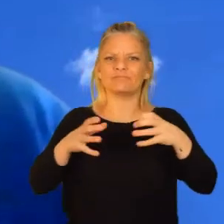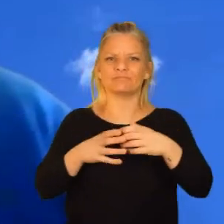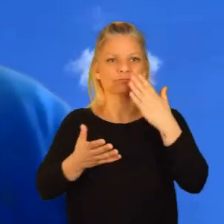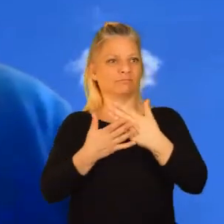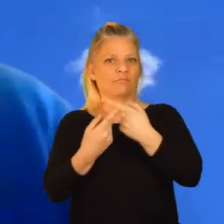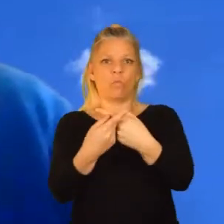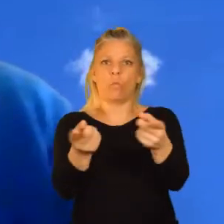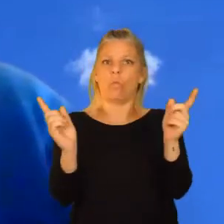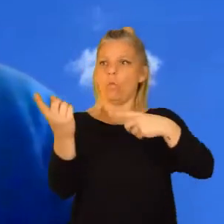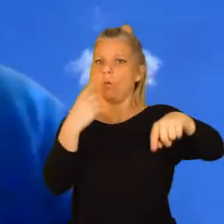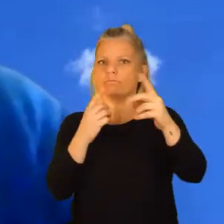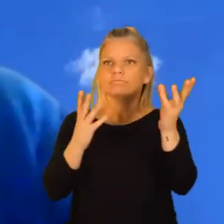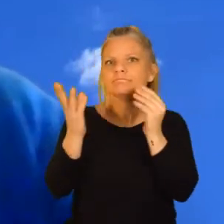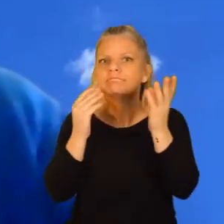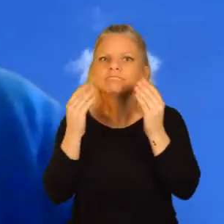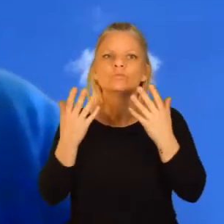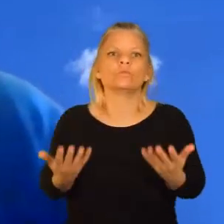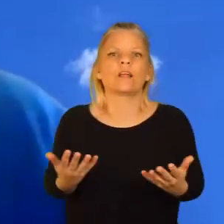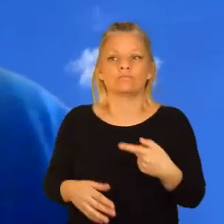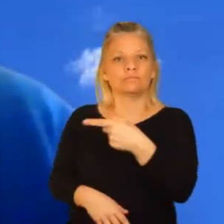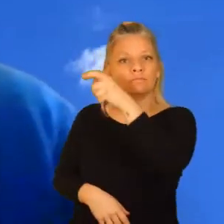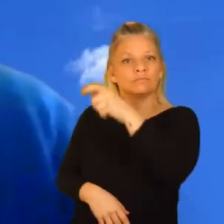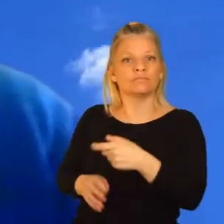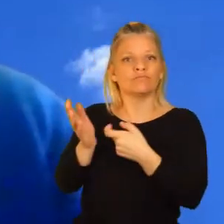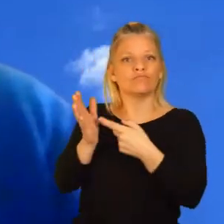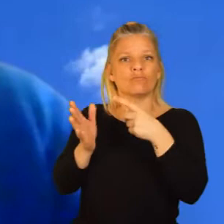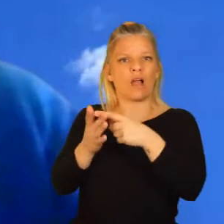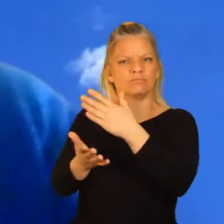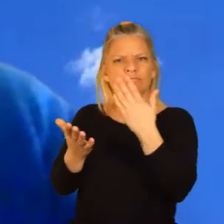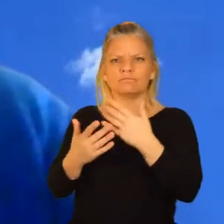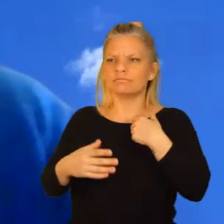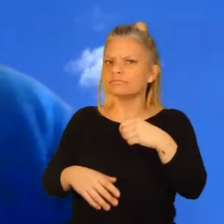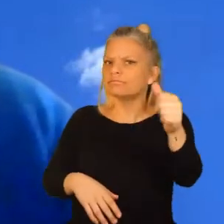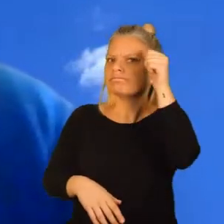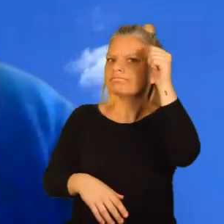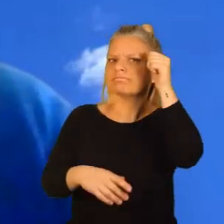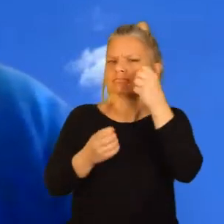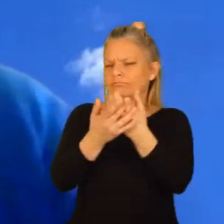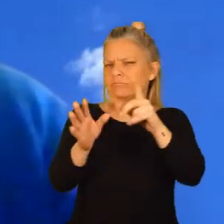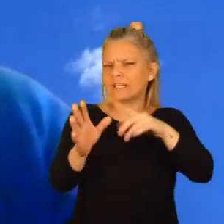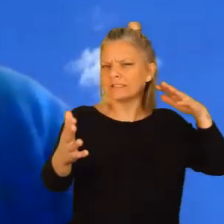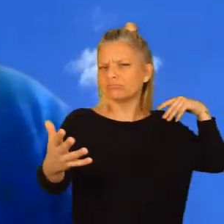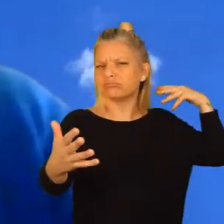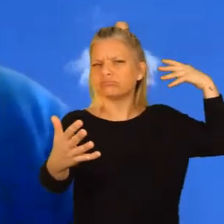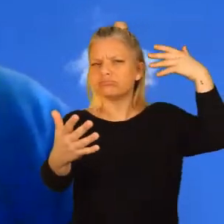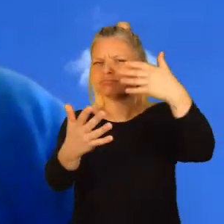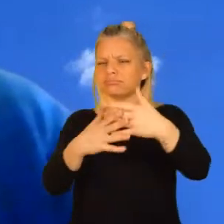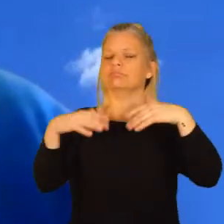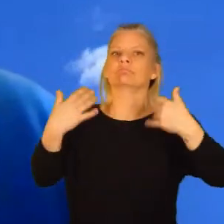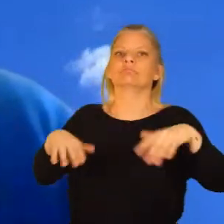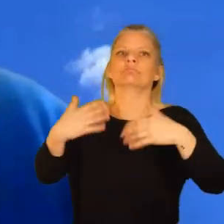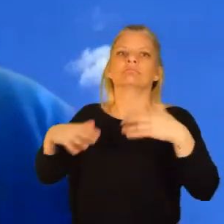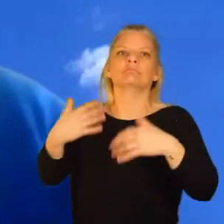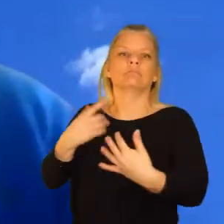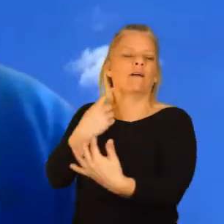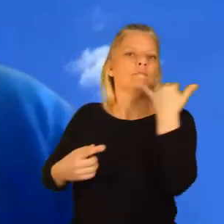Rai is somebody who have been aware of for so many years now and a massive influence around